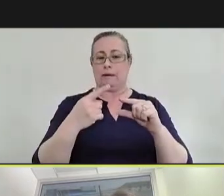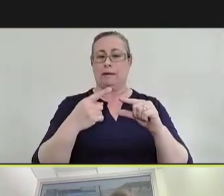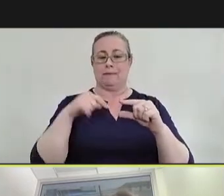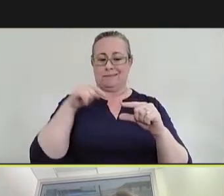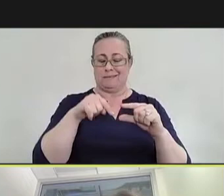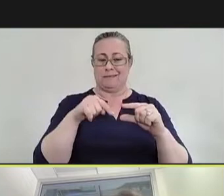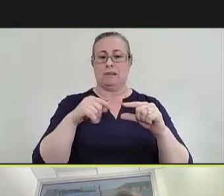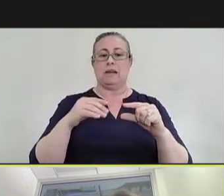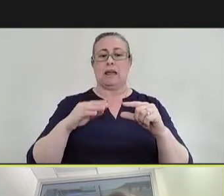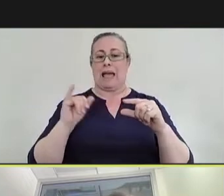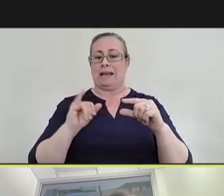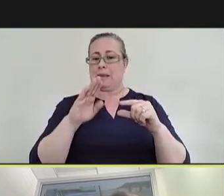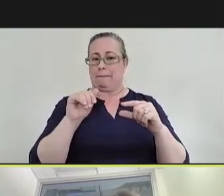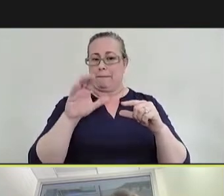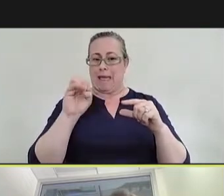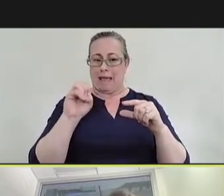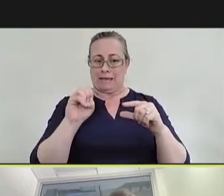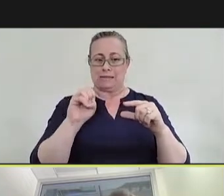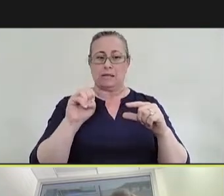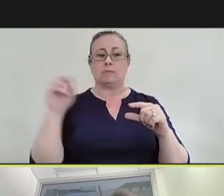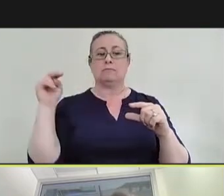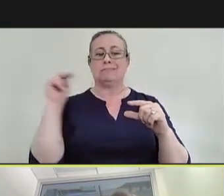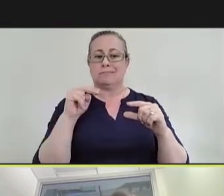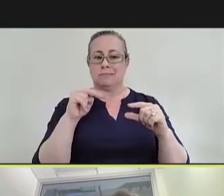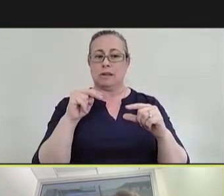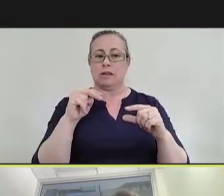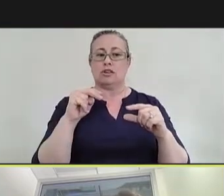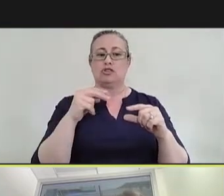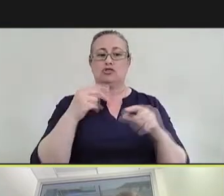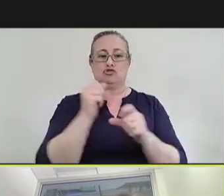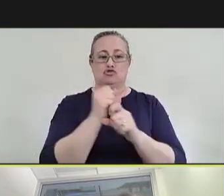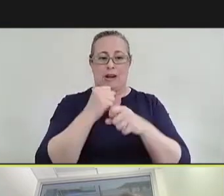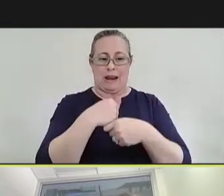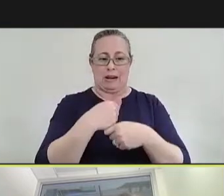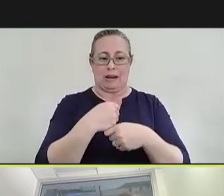We used oligomeric hallucination, one of these networks, to generate a helix bundle. So you